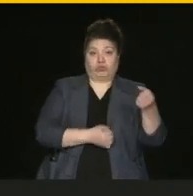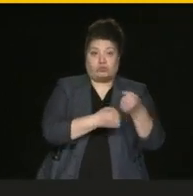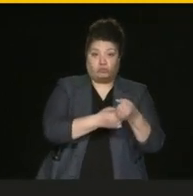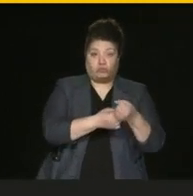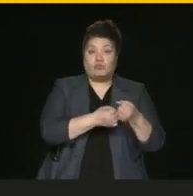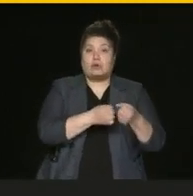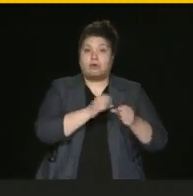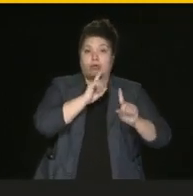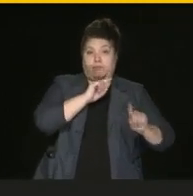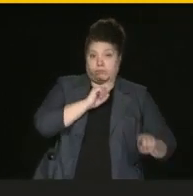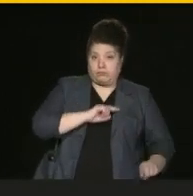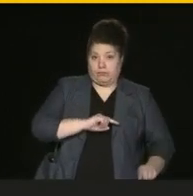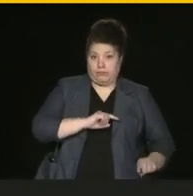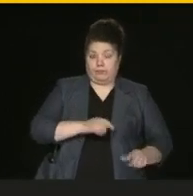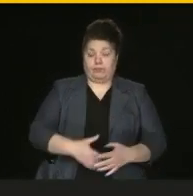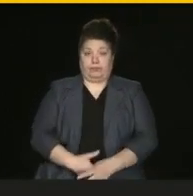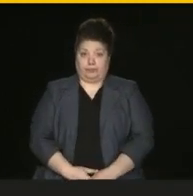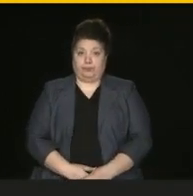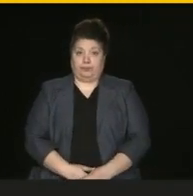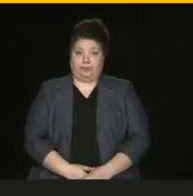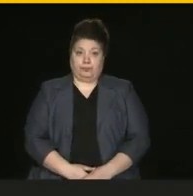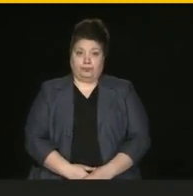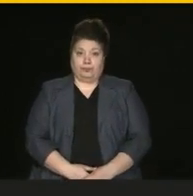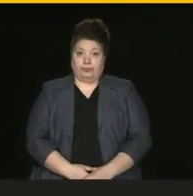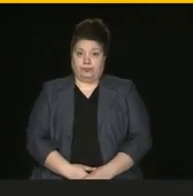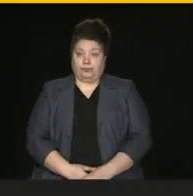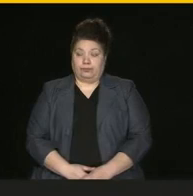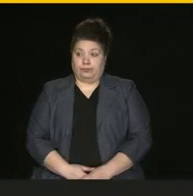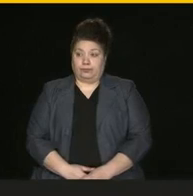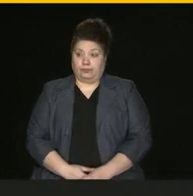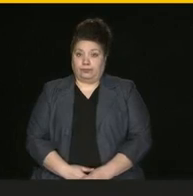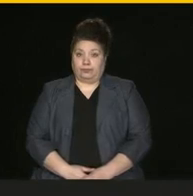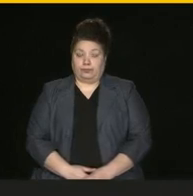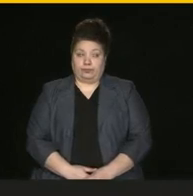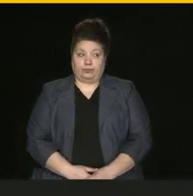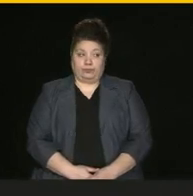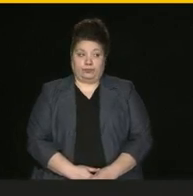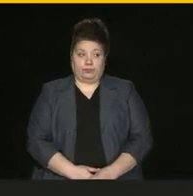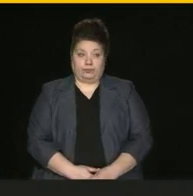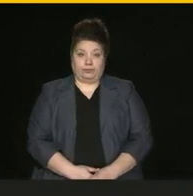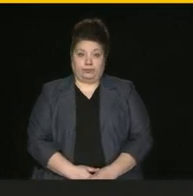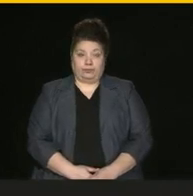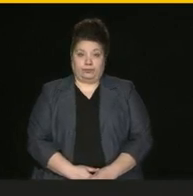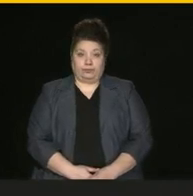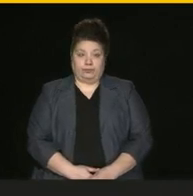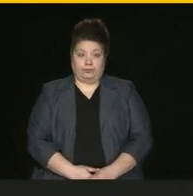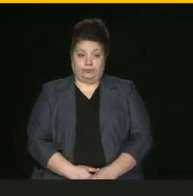PUBLIC HALTERES OF COURSE